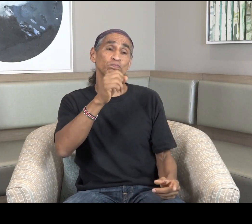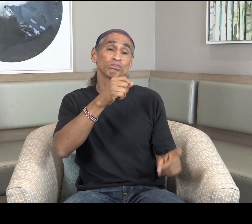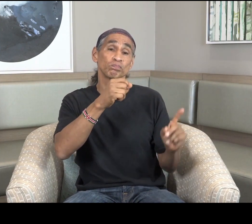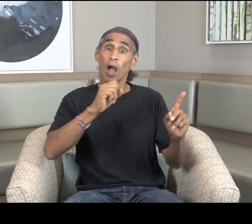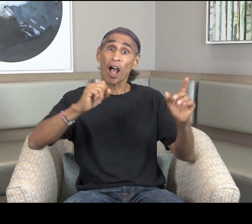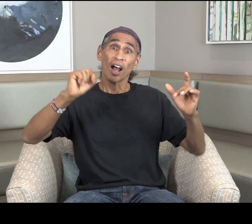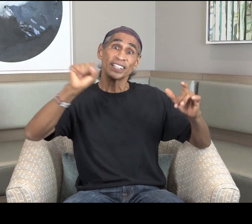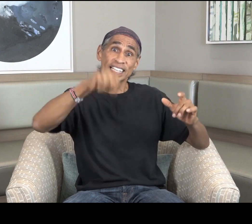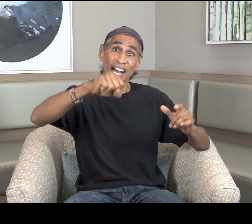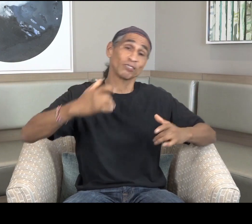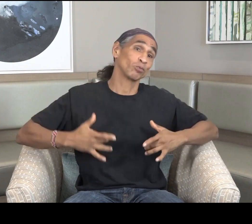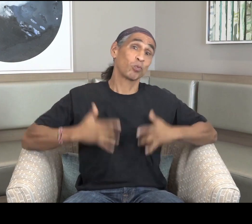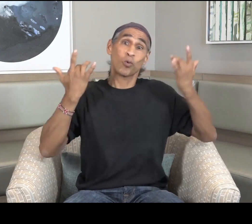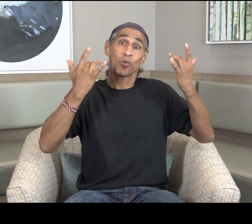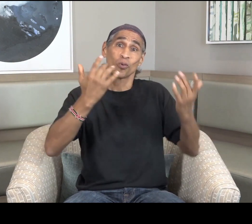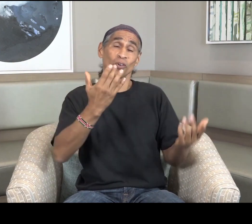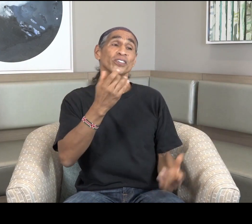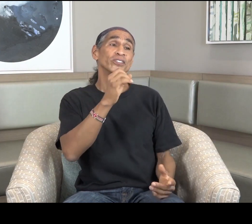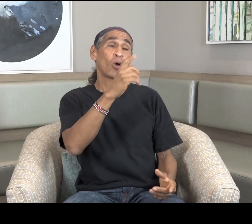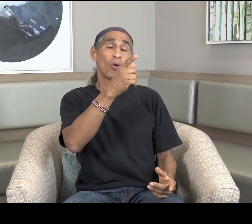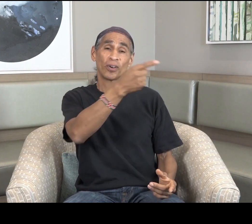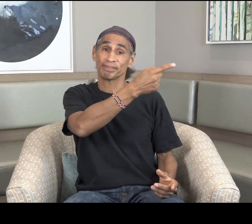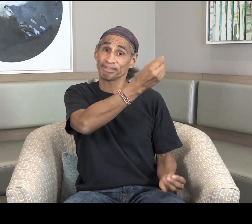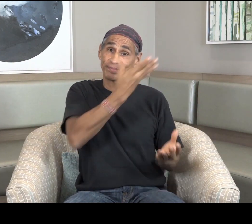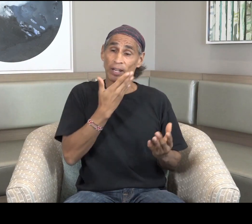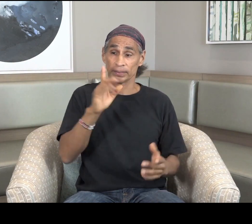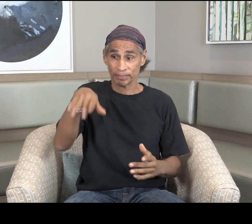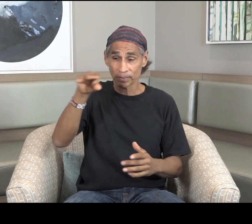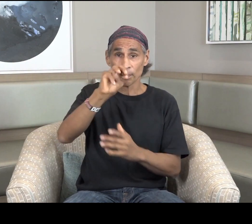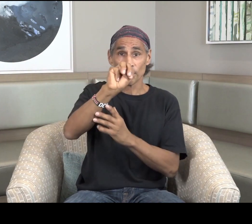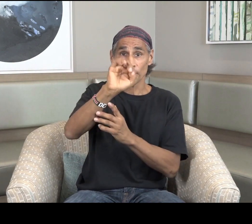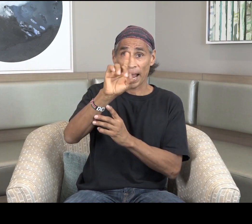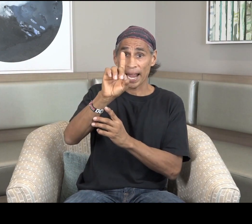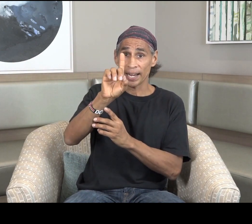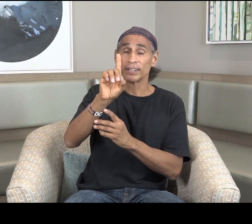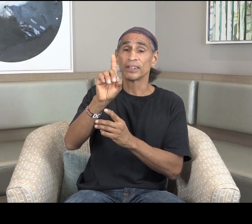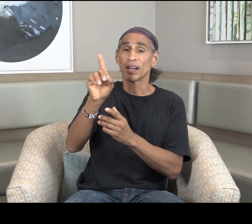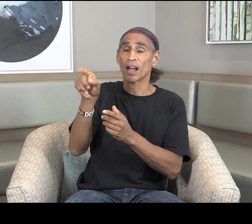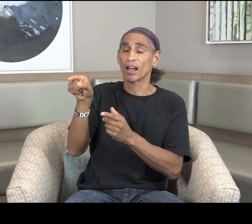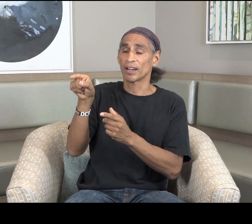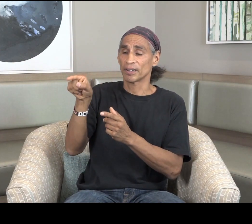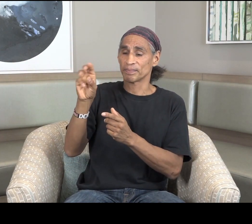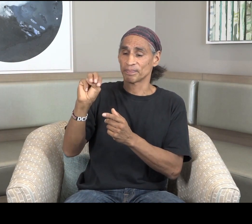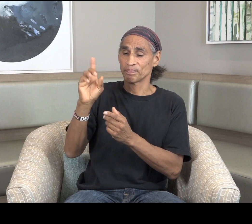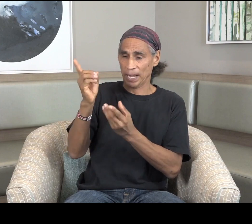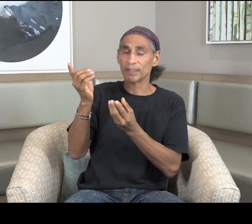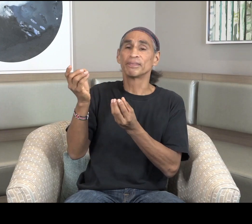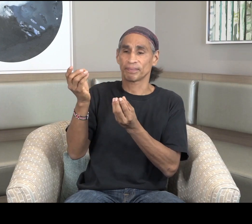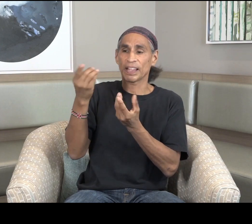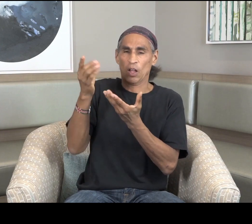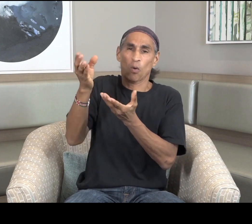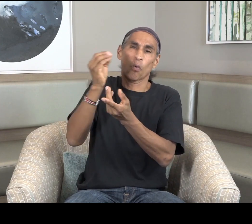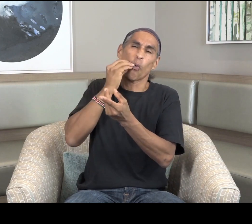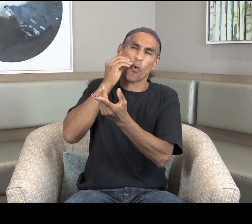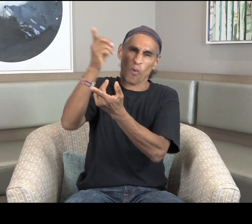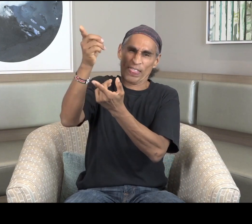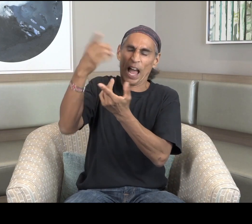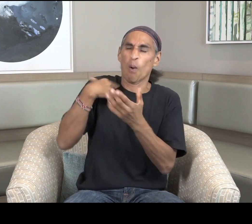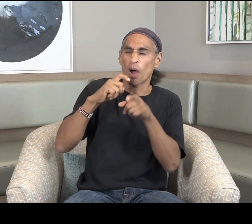The teacher was thrilled to have us. But, they told us that you know,